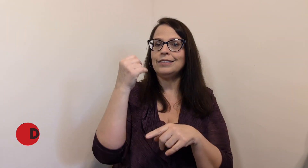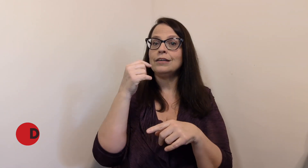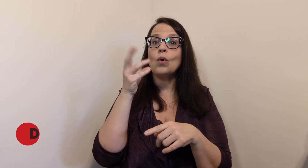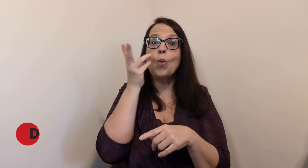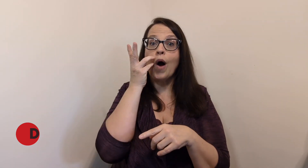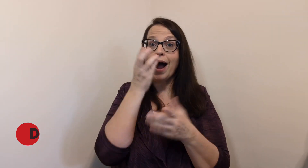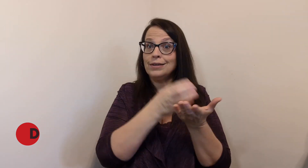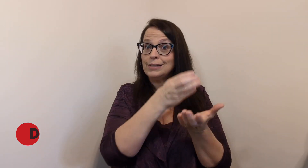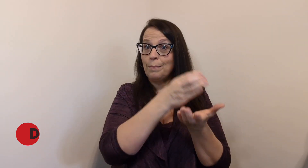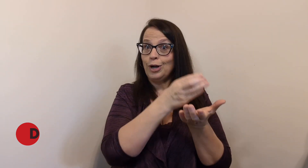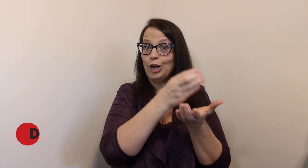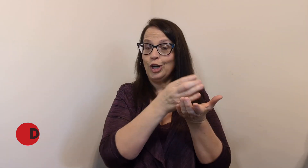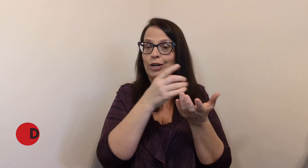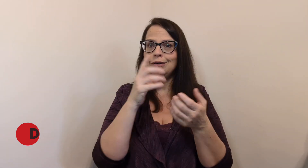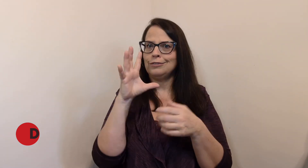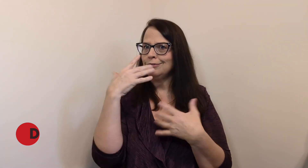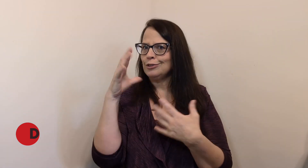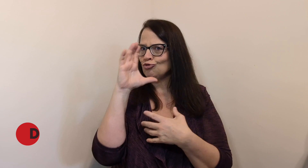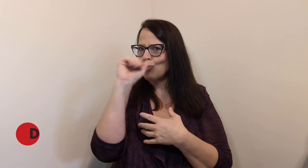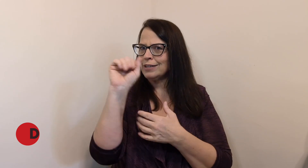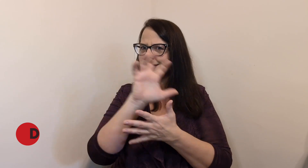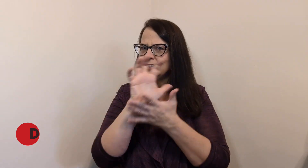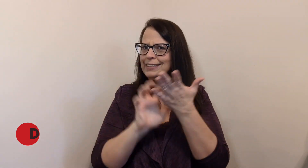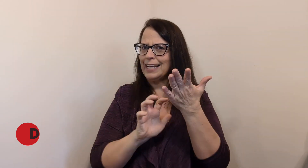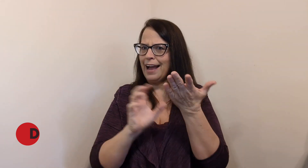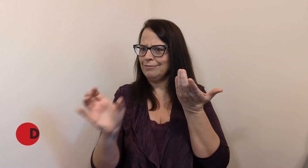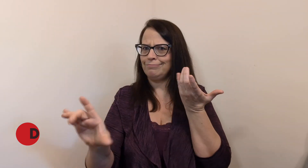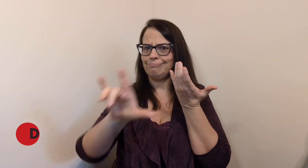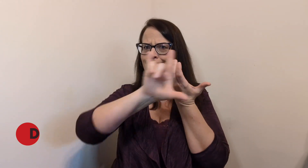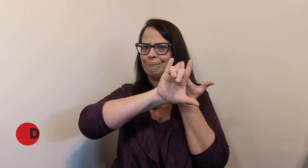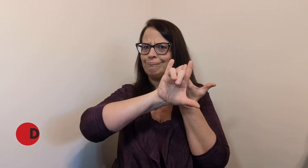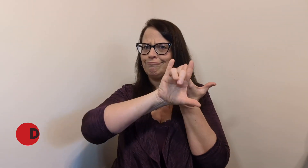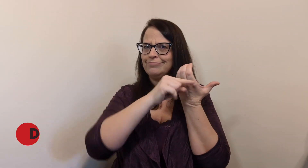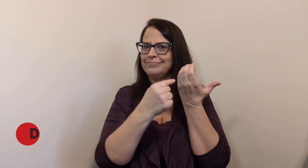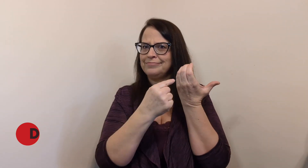up with the idea of selling this attractive 'I Love You' design